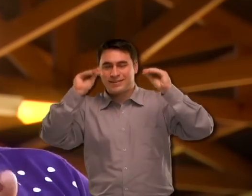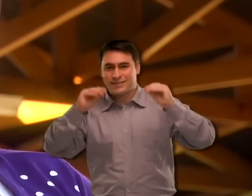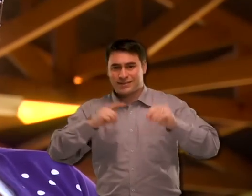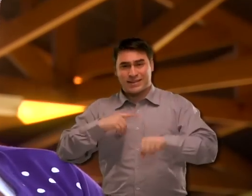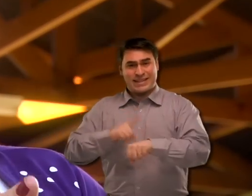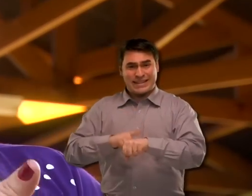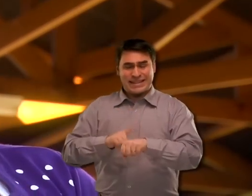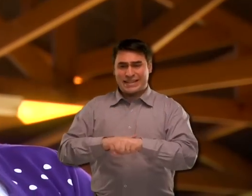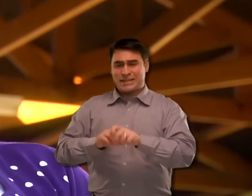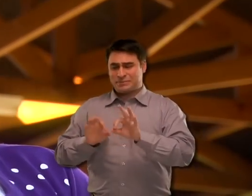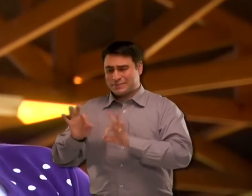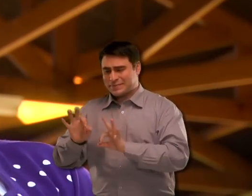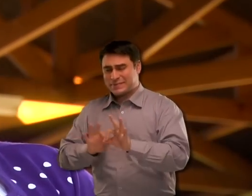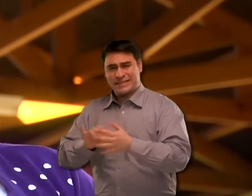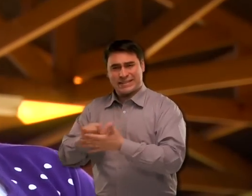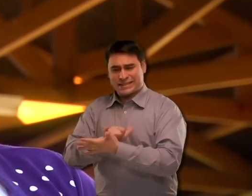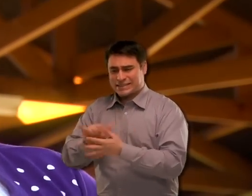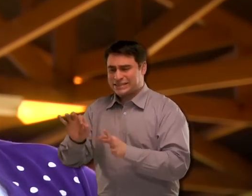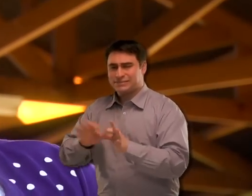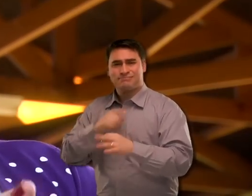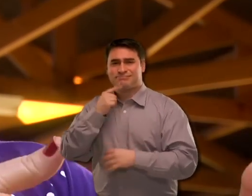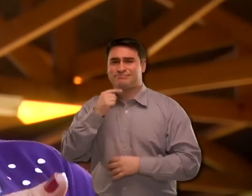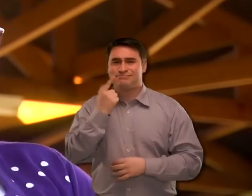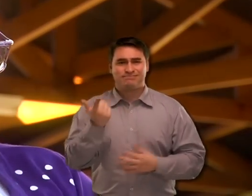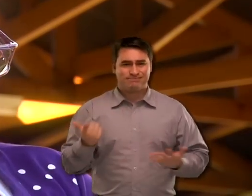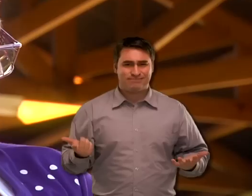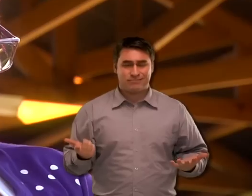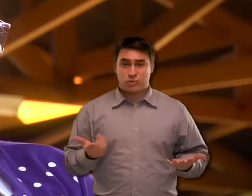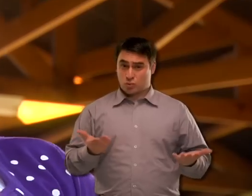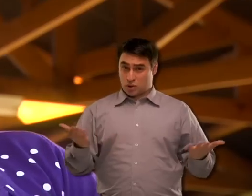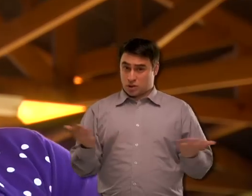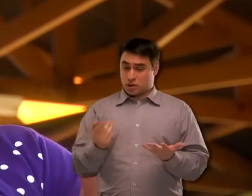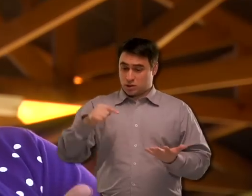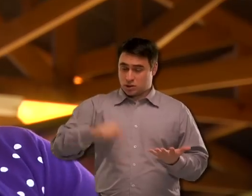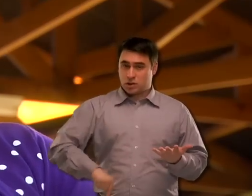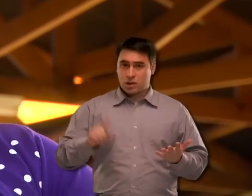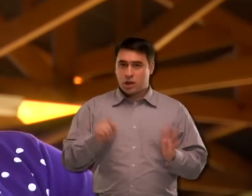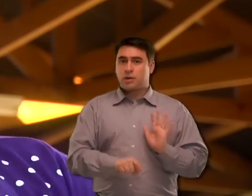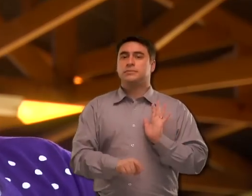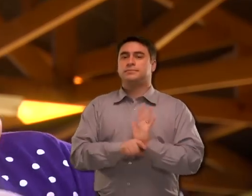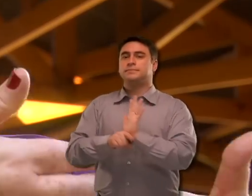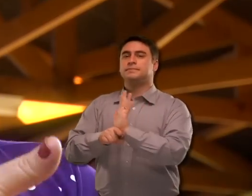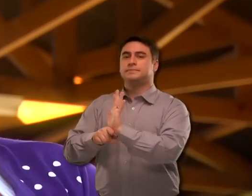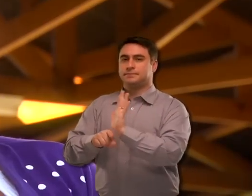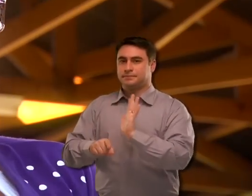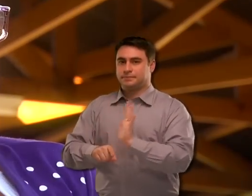and don’t have enough time to prepare. So we're here to provide this support.